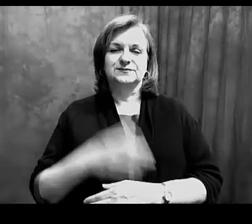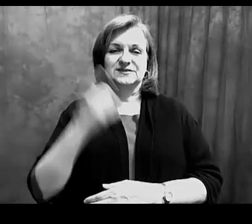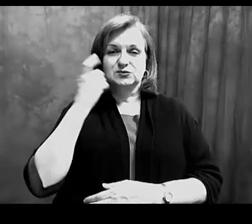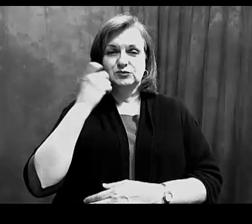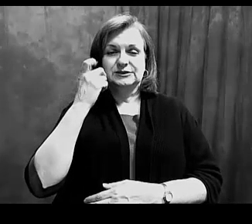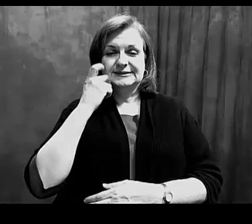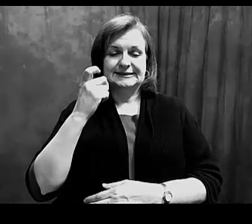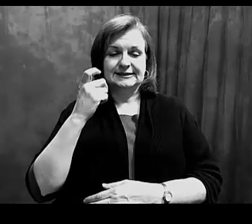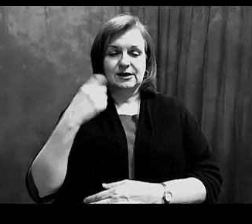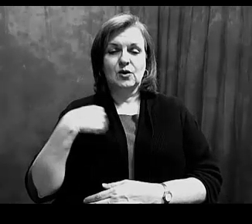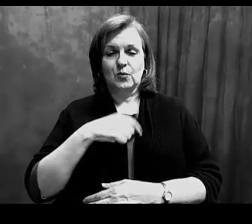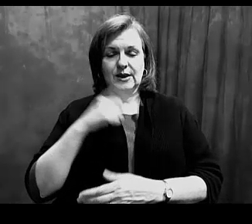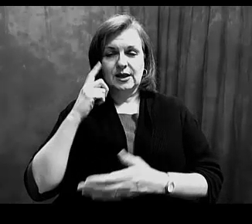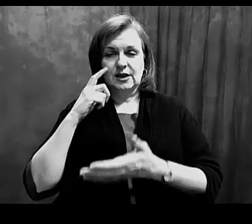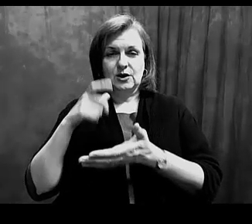we found out recently that